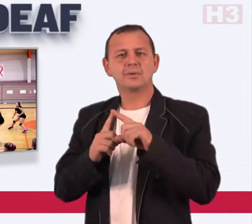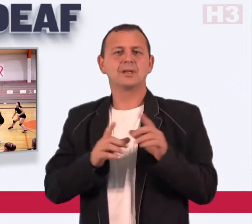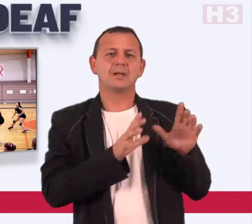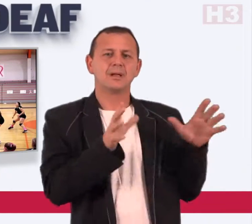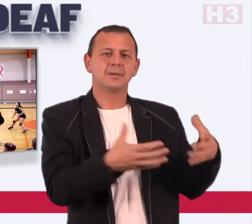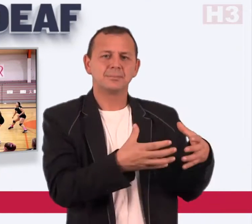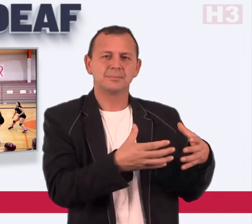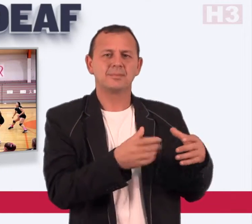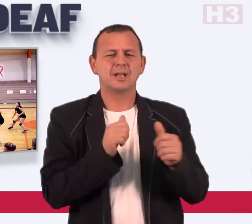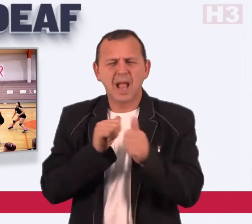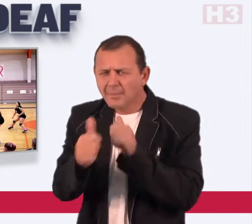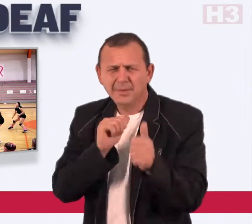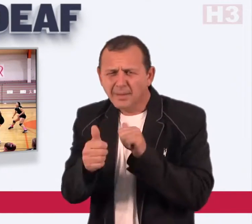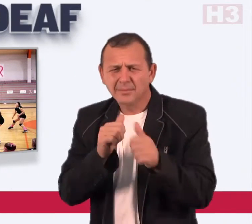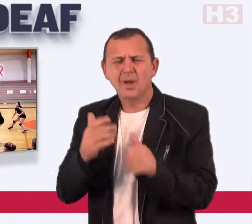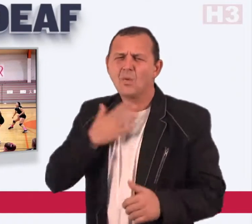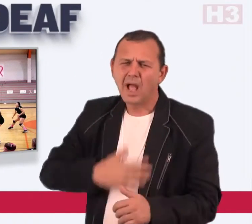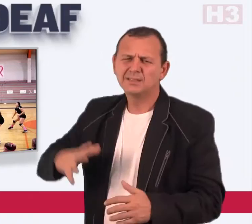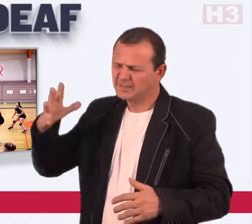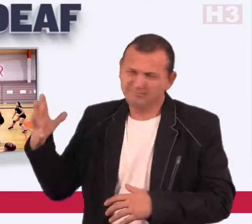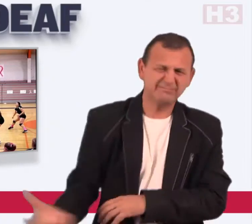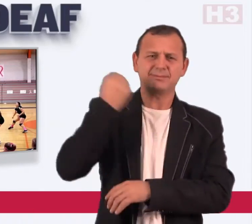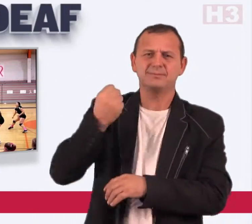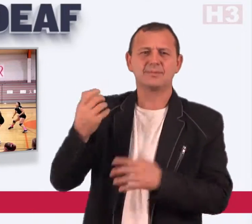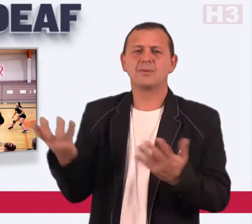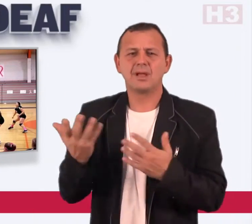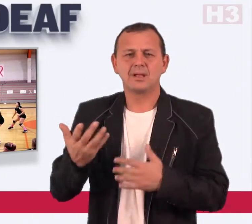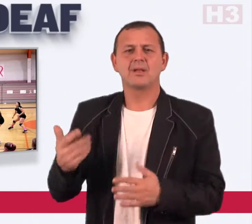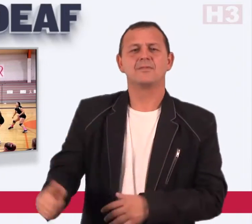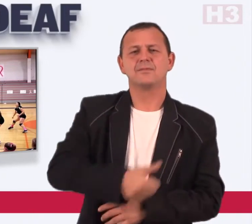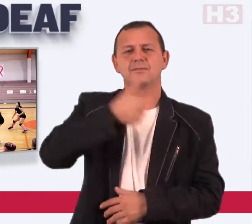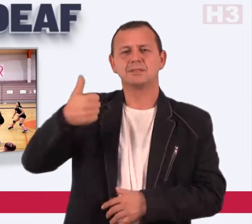team will be competing in the